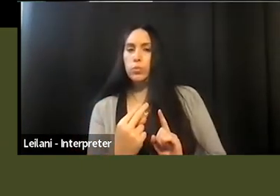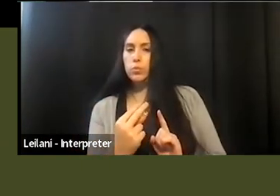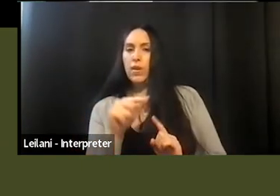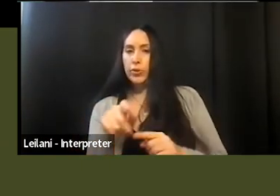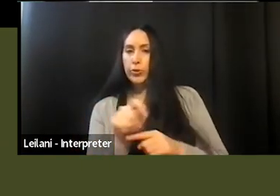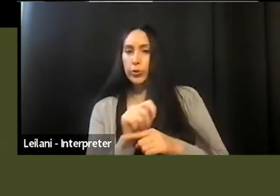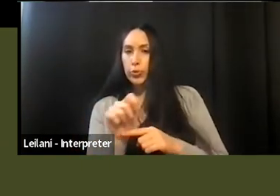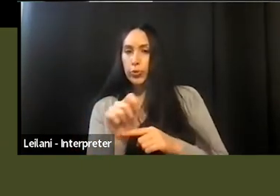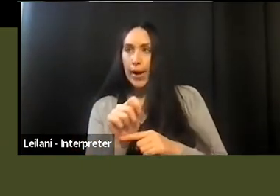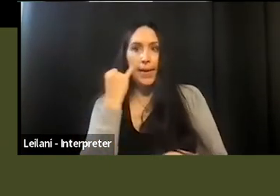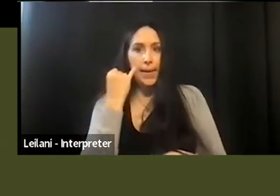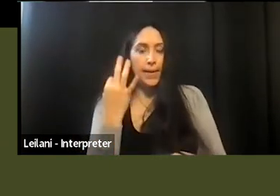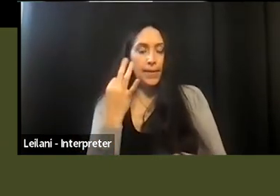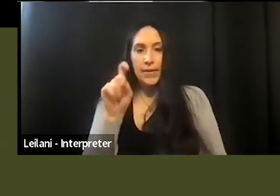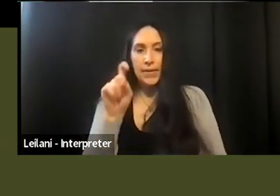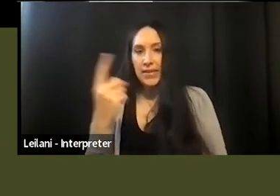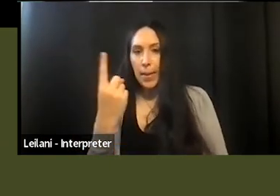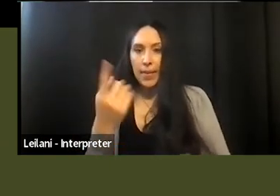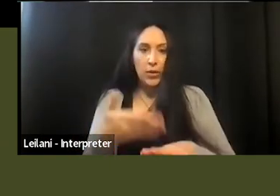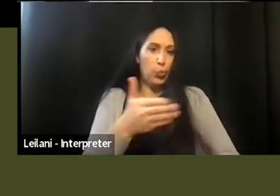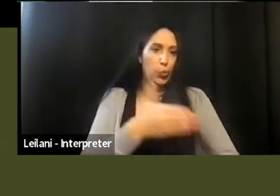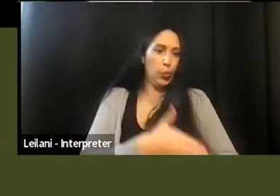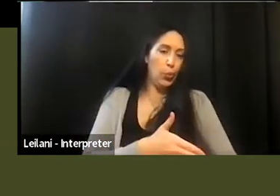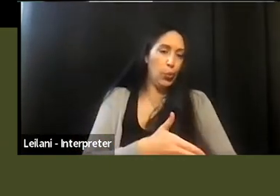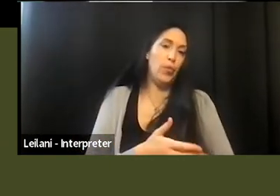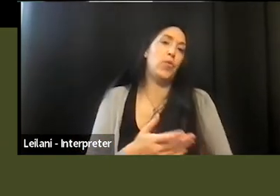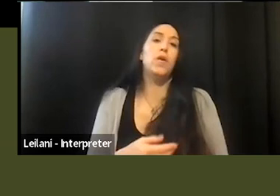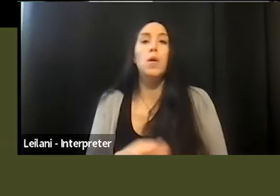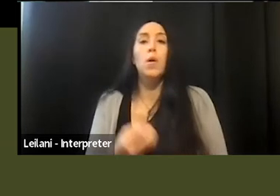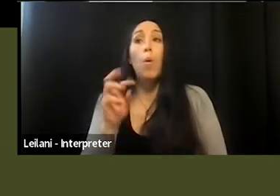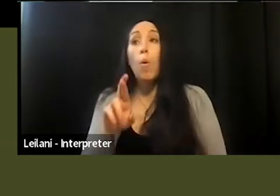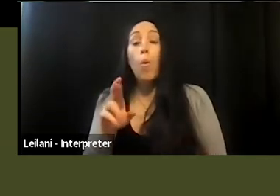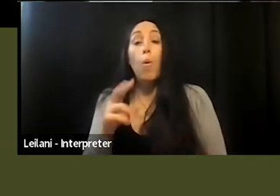And if there's anything that we could do better, or if there's a subject that you would like us